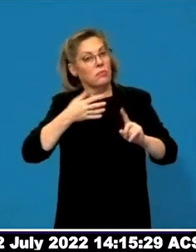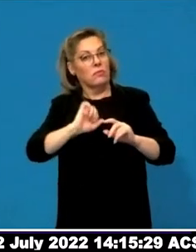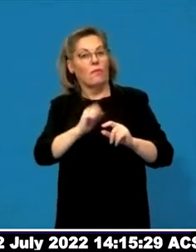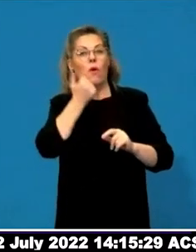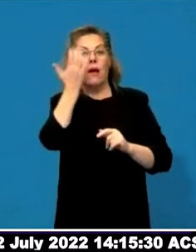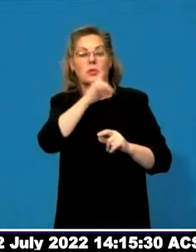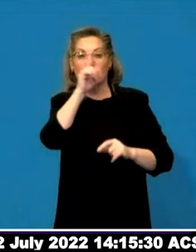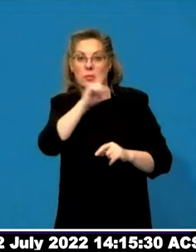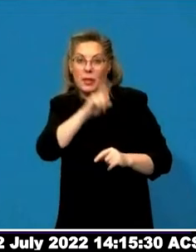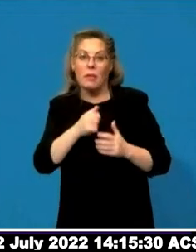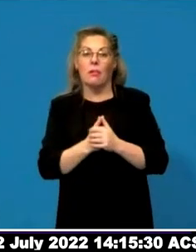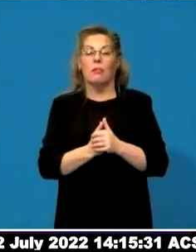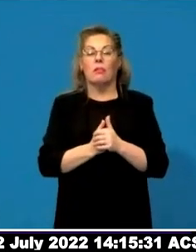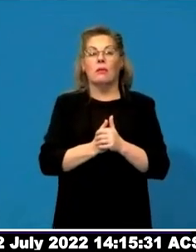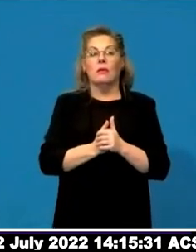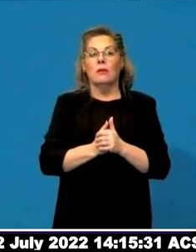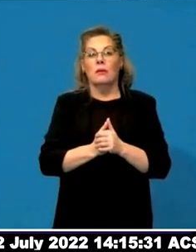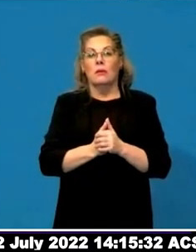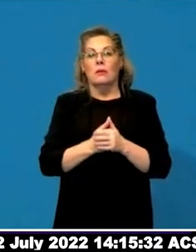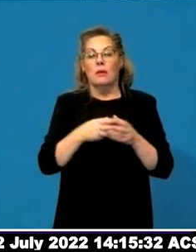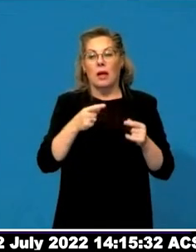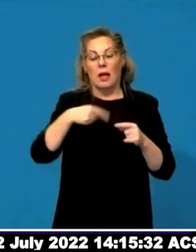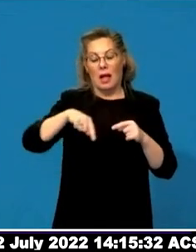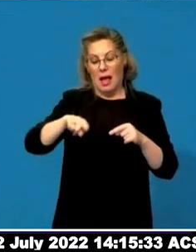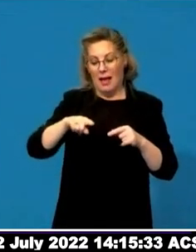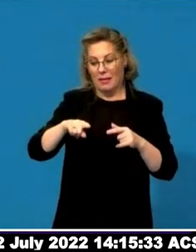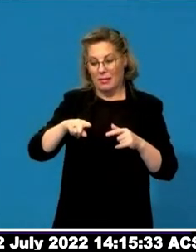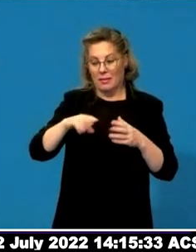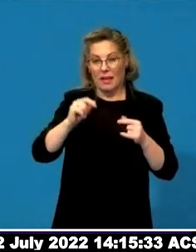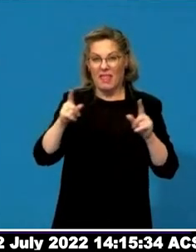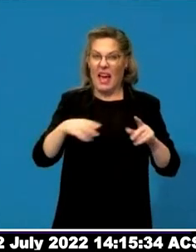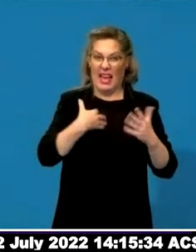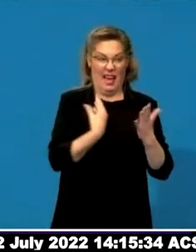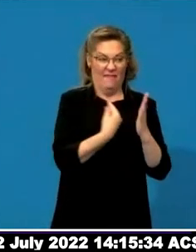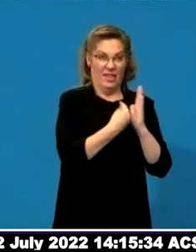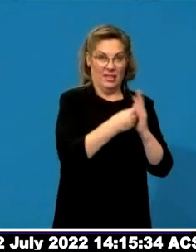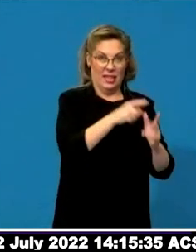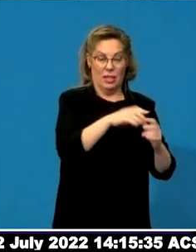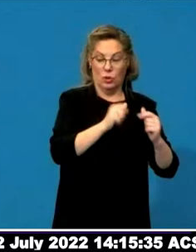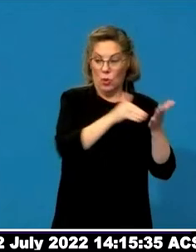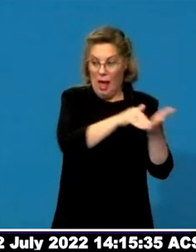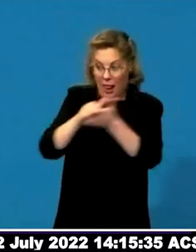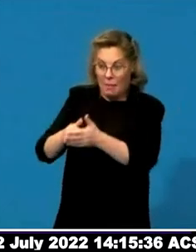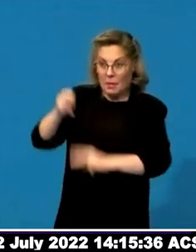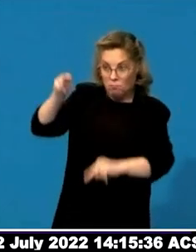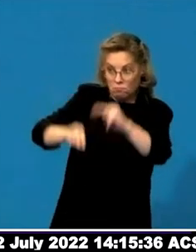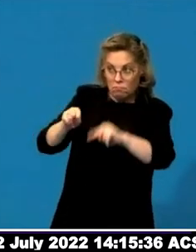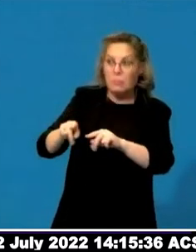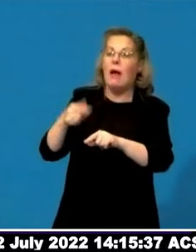Will they help people fill out the forms, as well as do whatever diagnostic tests may be necessary? MS McRAE: Yes, they do.